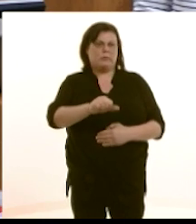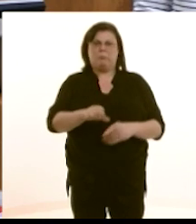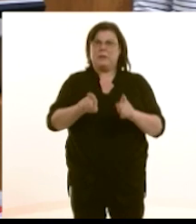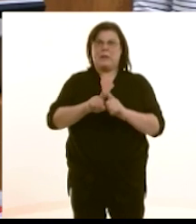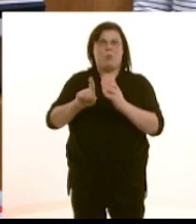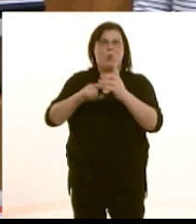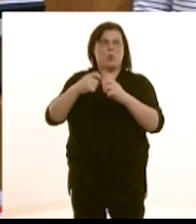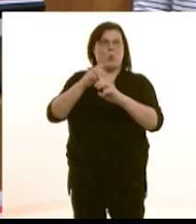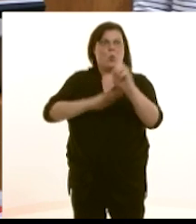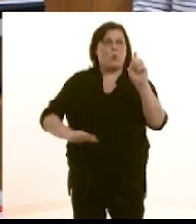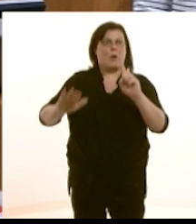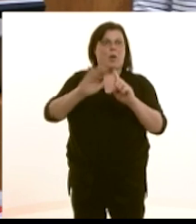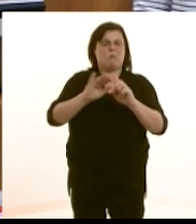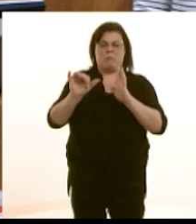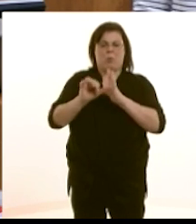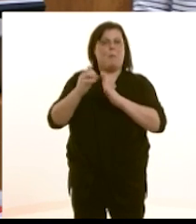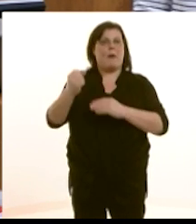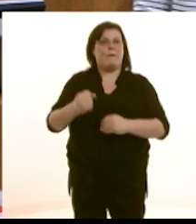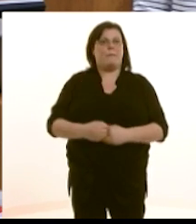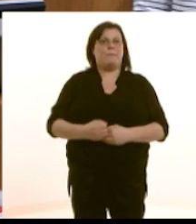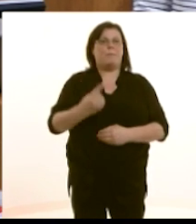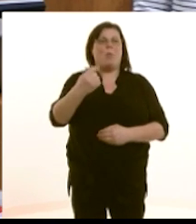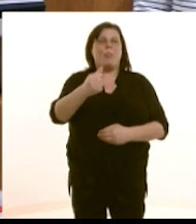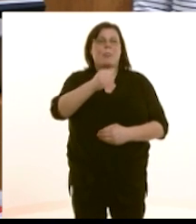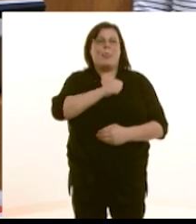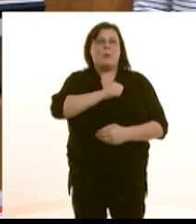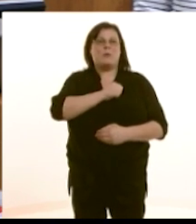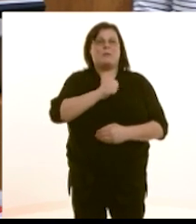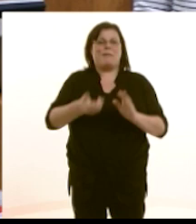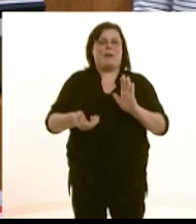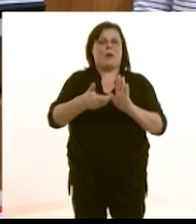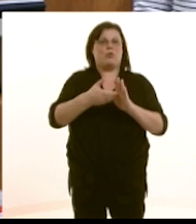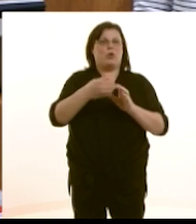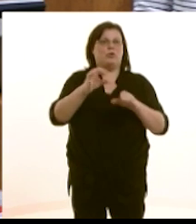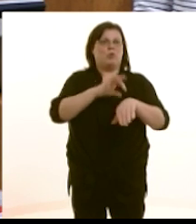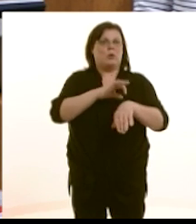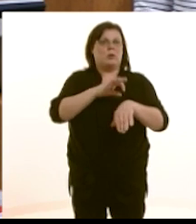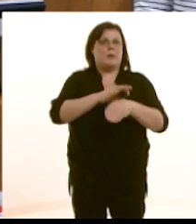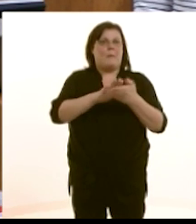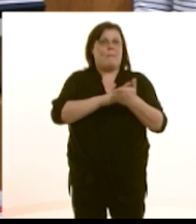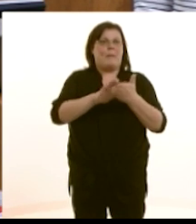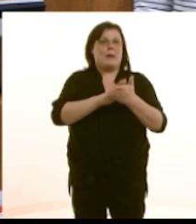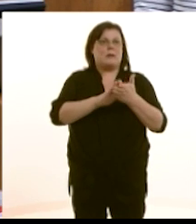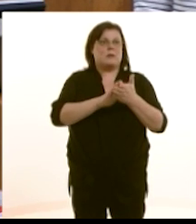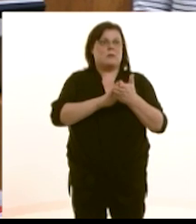UK in that regard. A thousand doctors do not address the issue of A&E consultants, because